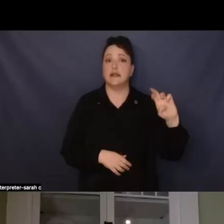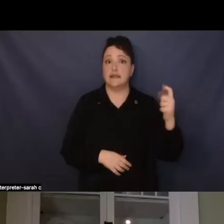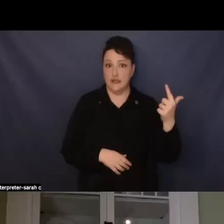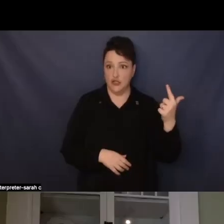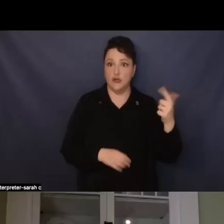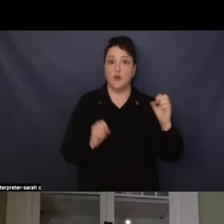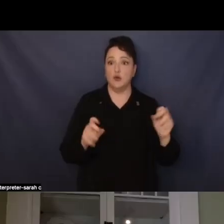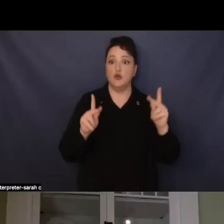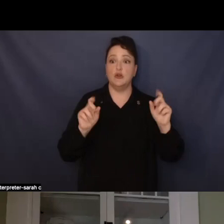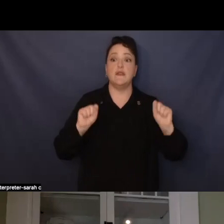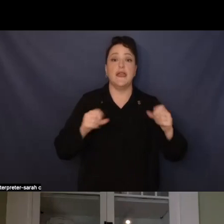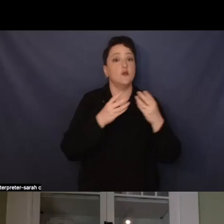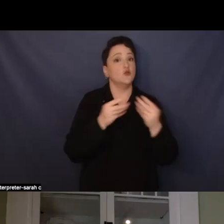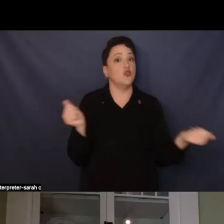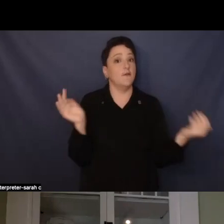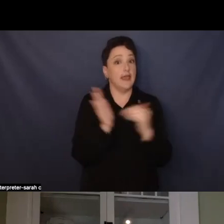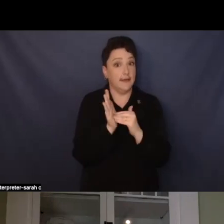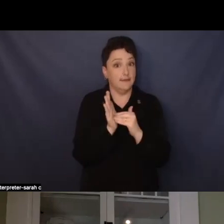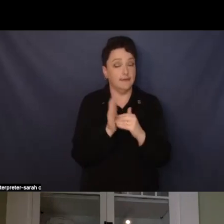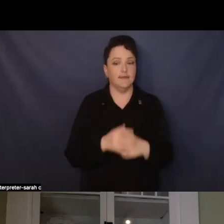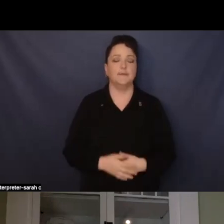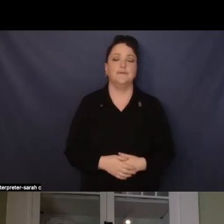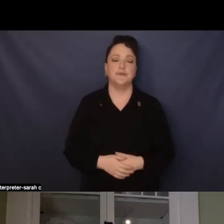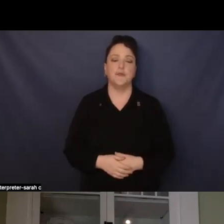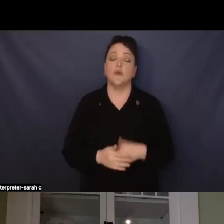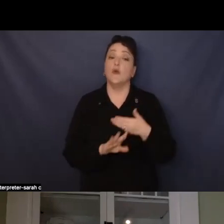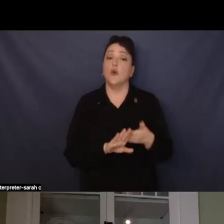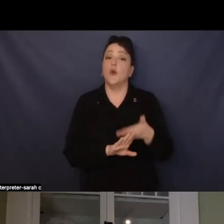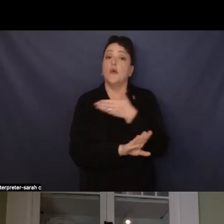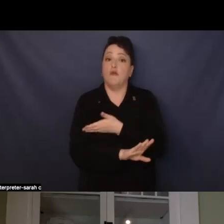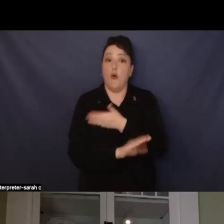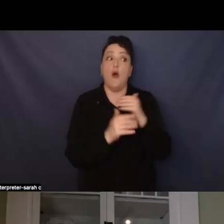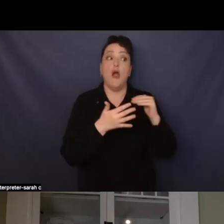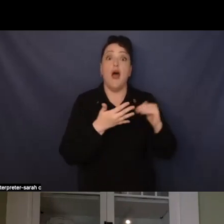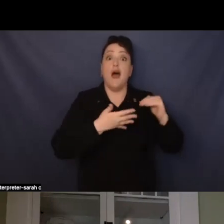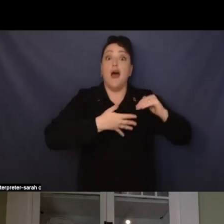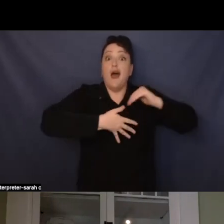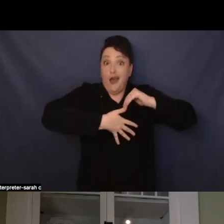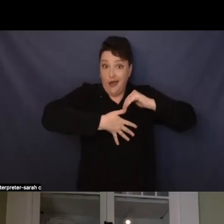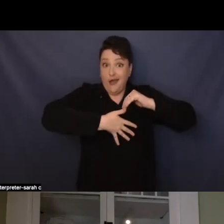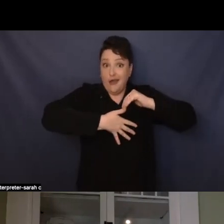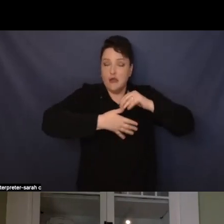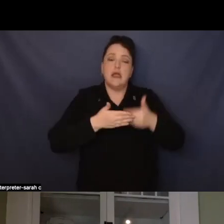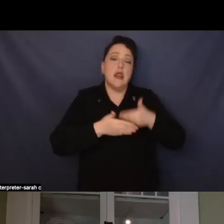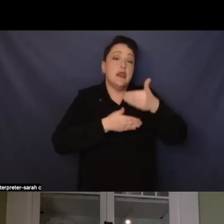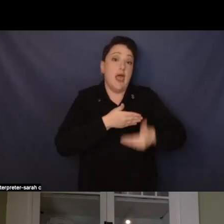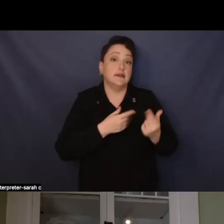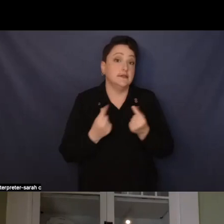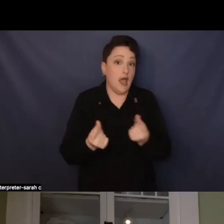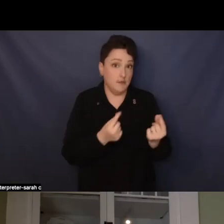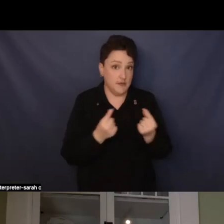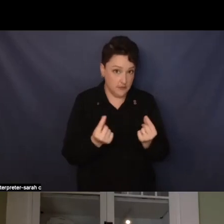you can escalate it, most of the next steps will require you to have file that formal grievance.